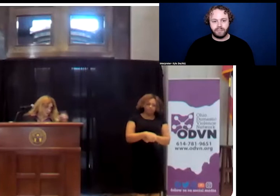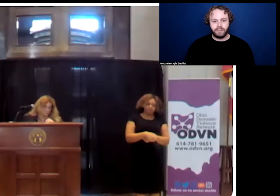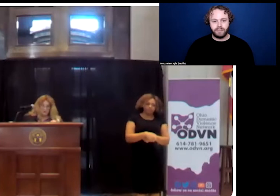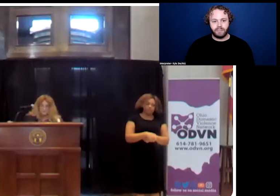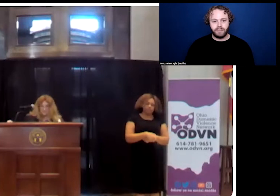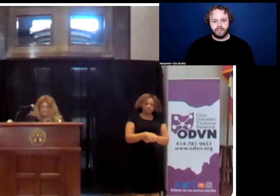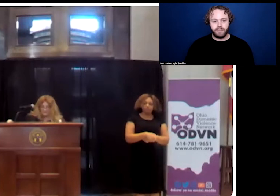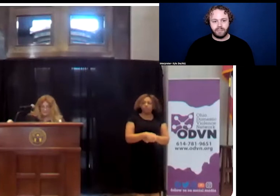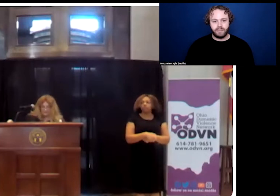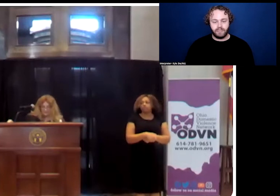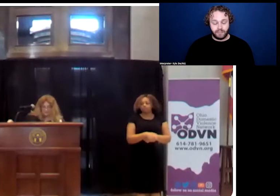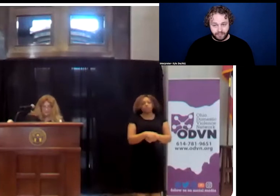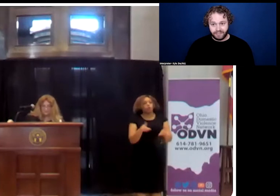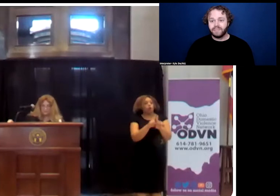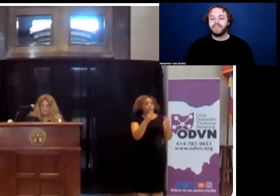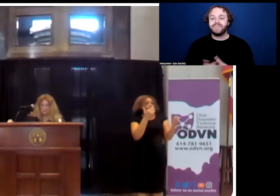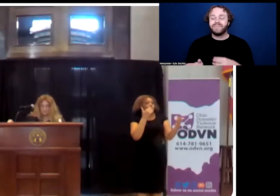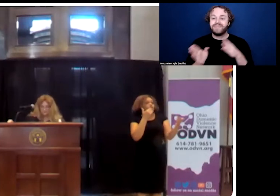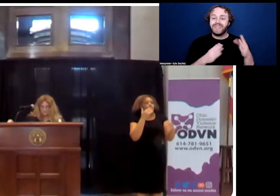We'd also like to say thank you to Senator Stephanie Kunze,